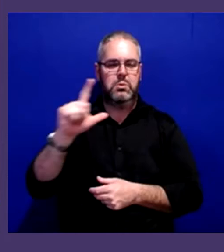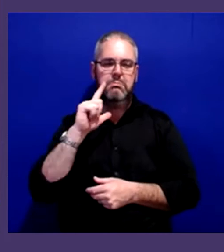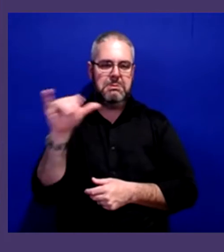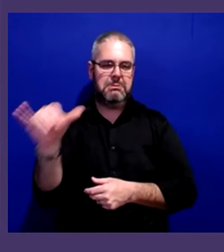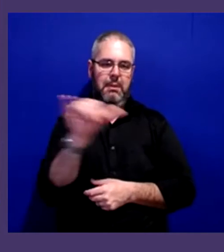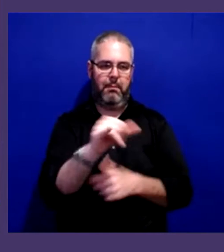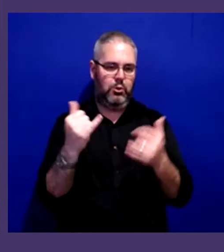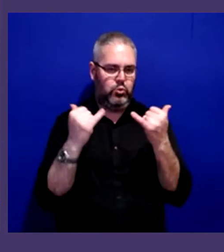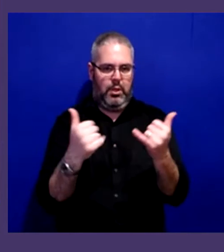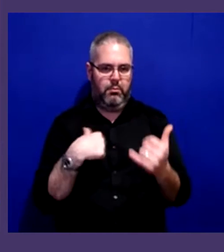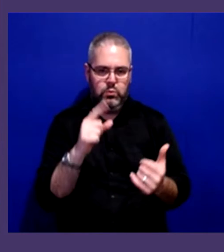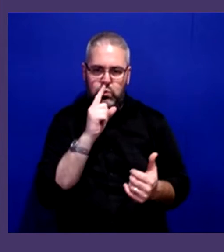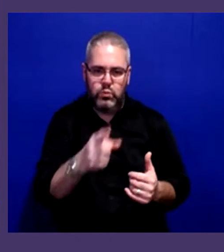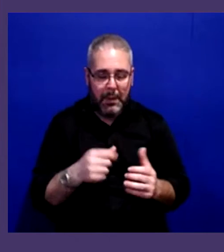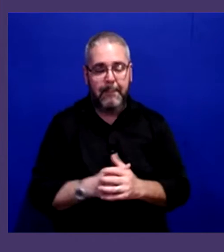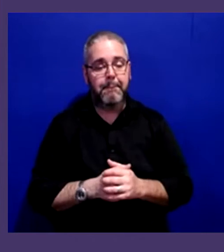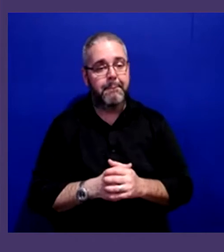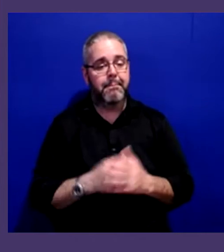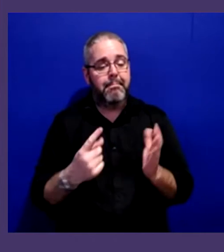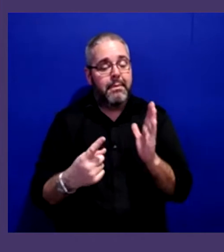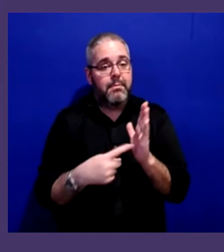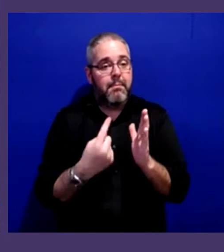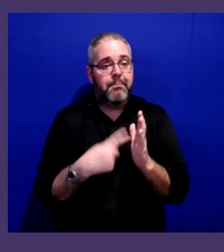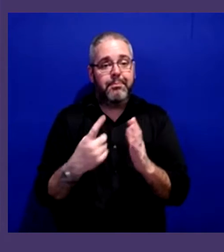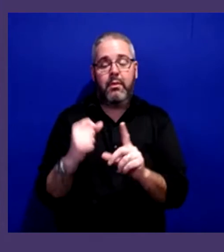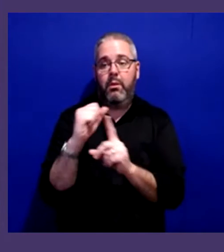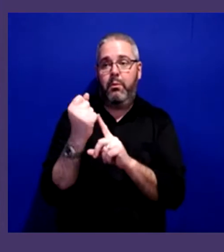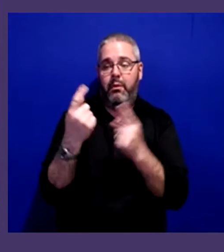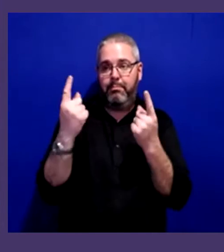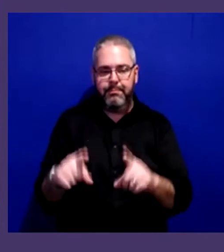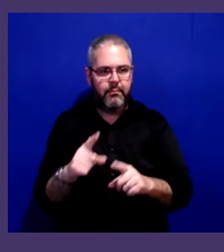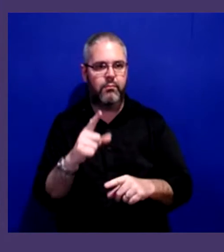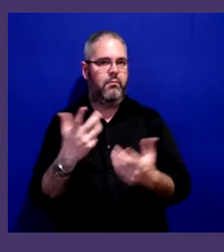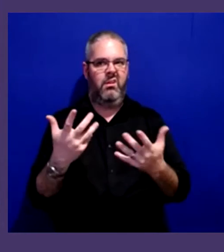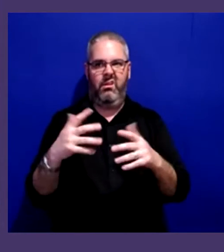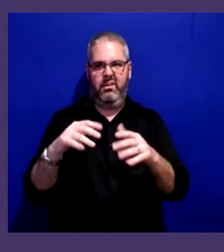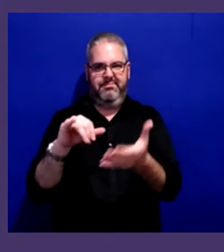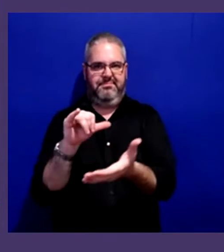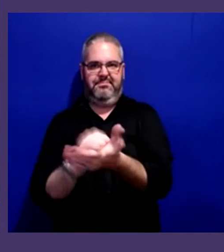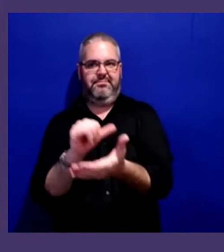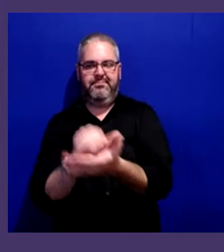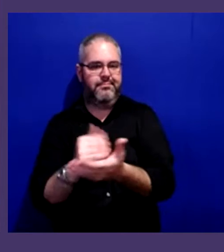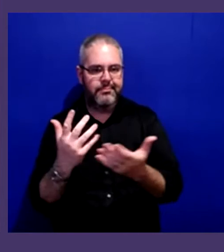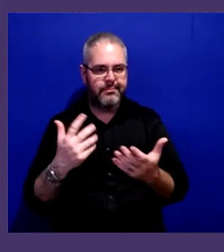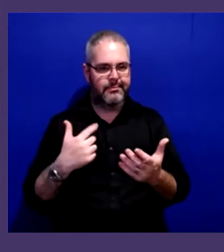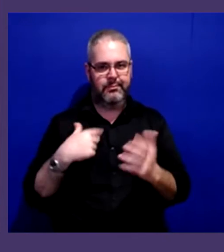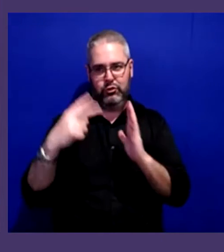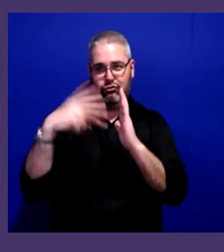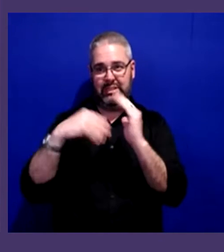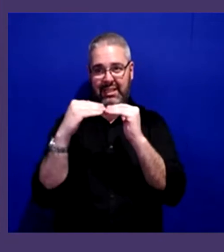But sometimes there are situations where it's not possible to make the reading level